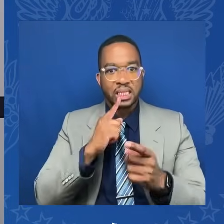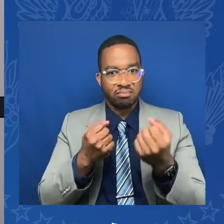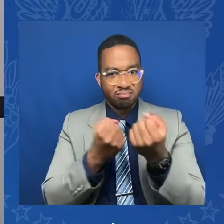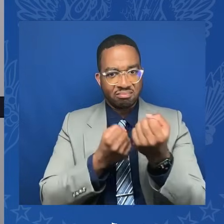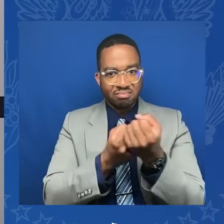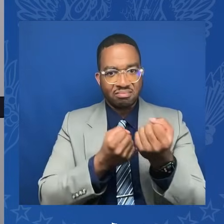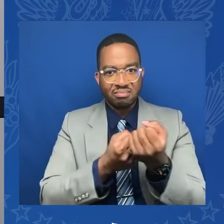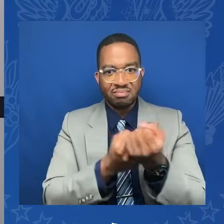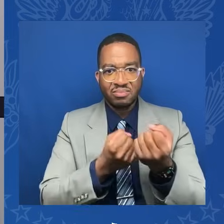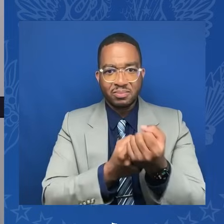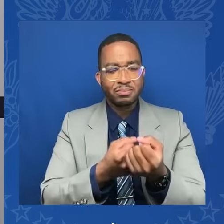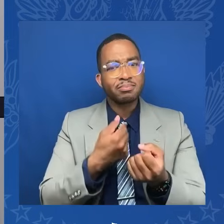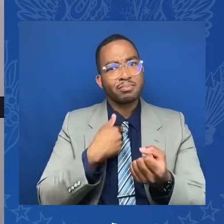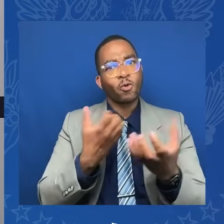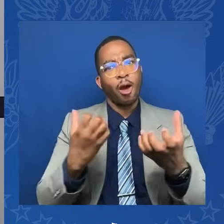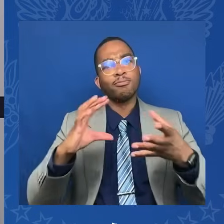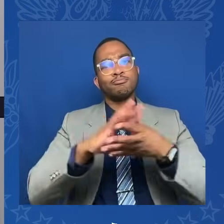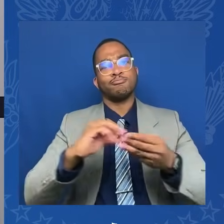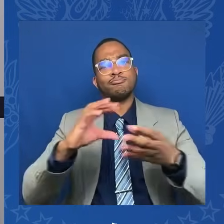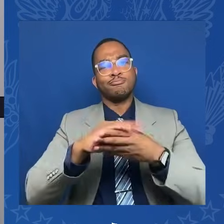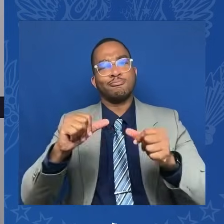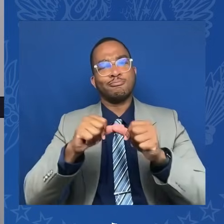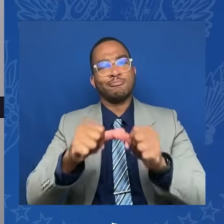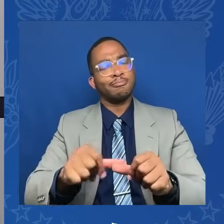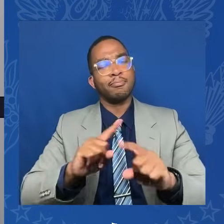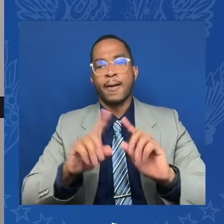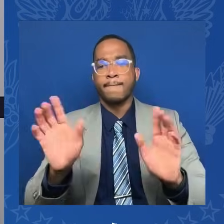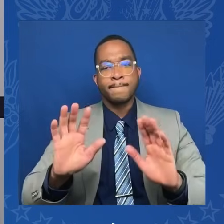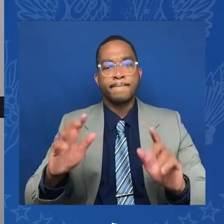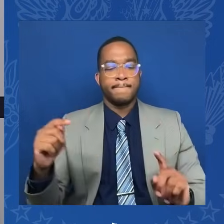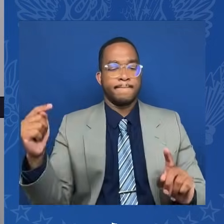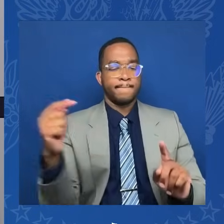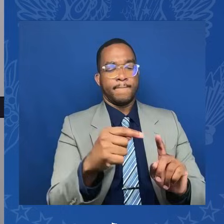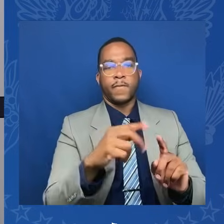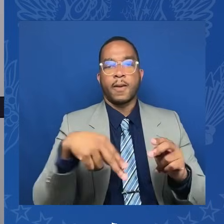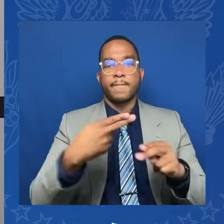regarding the wars around the world